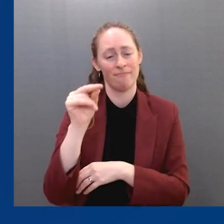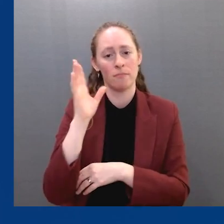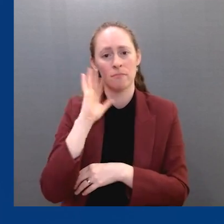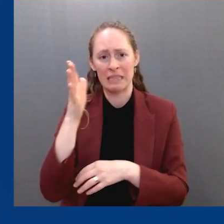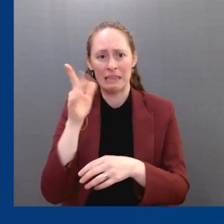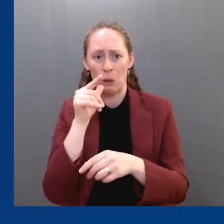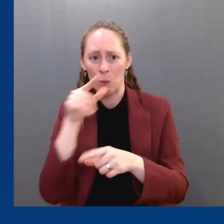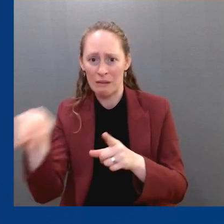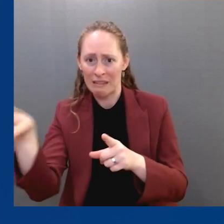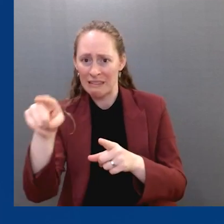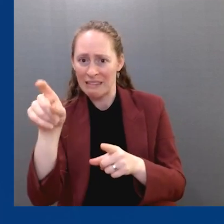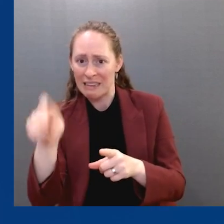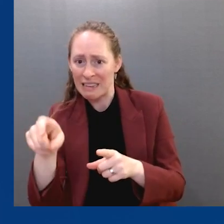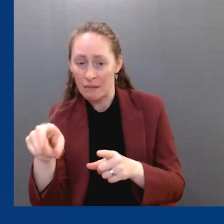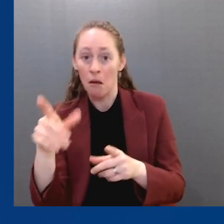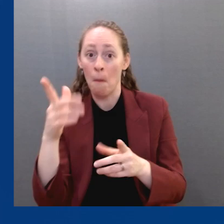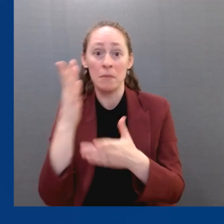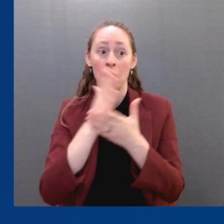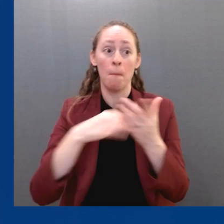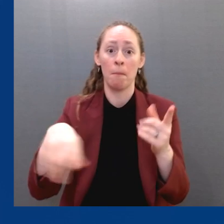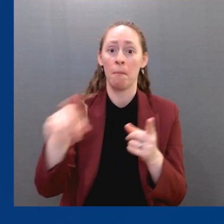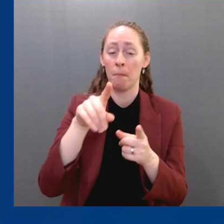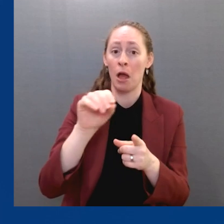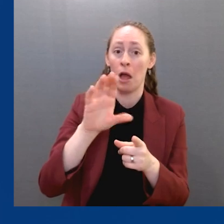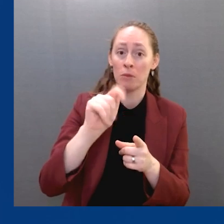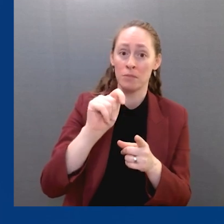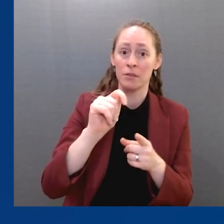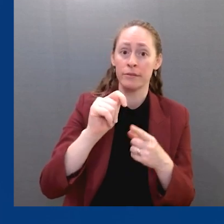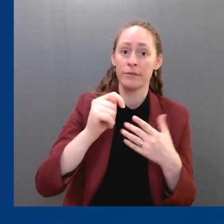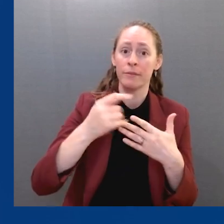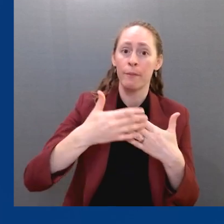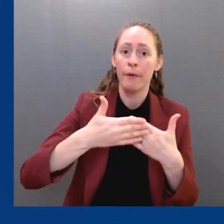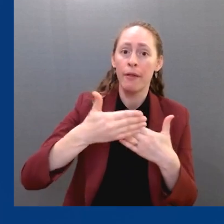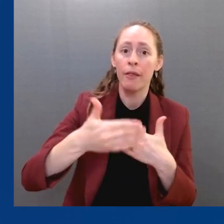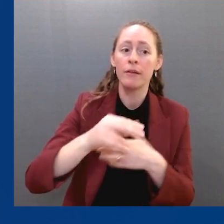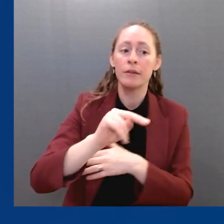others will get it in November or December. In terms of what to recommend people right now,